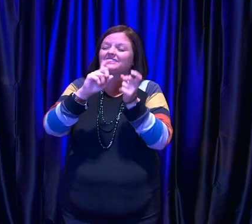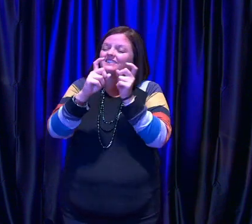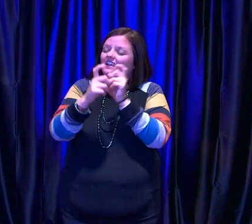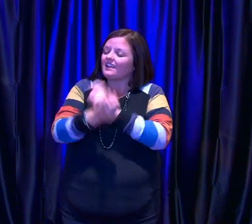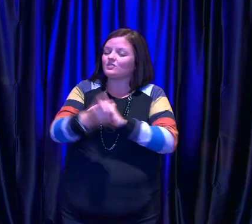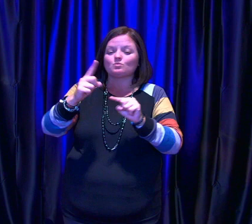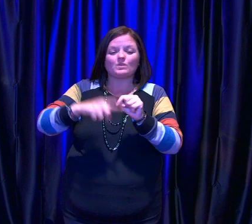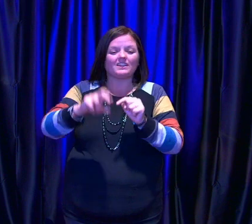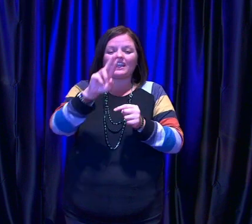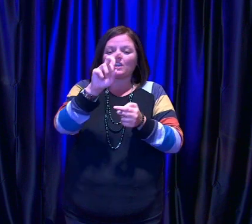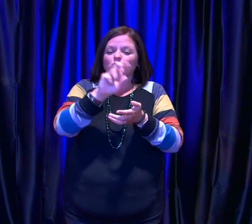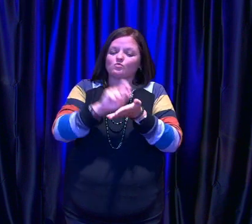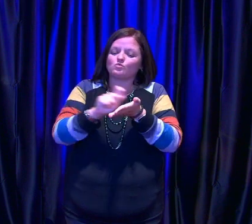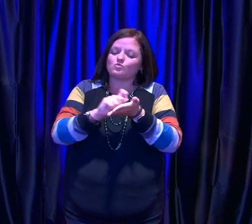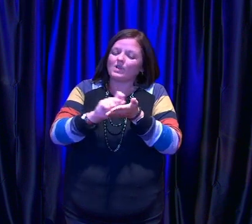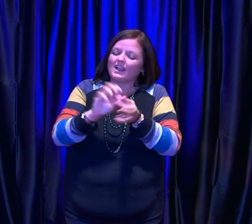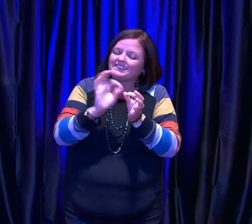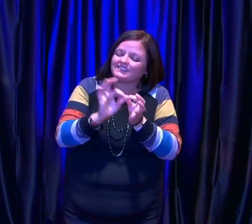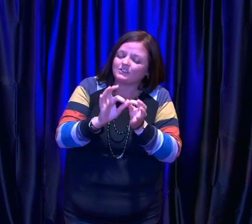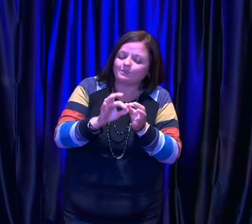to rewrite them we don't get to take some of them